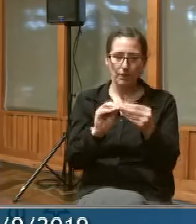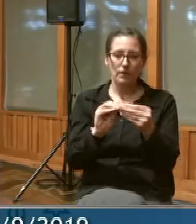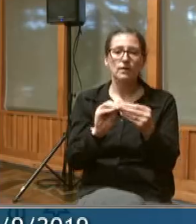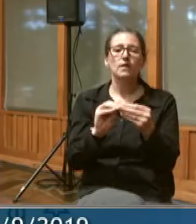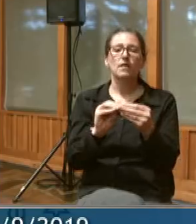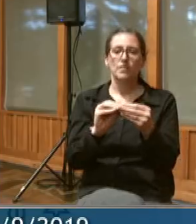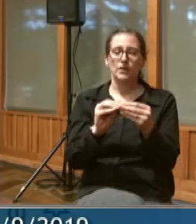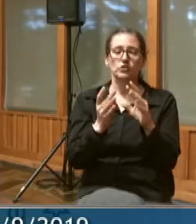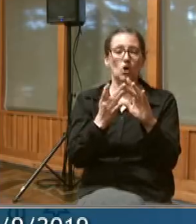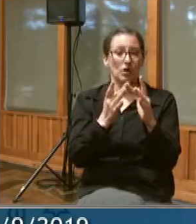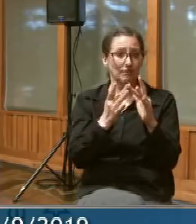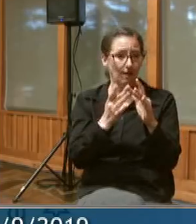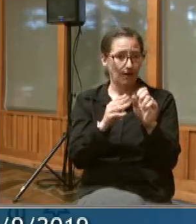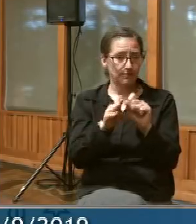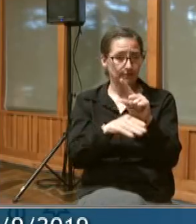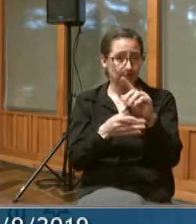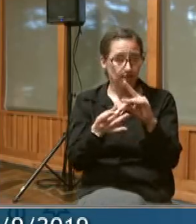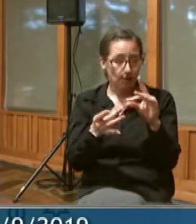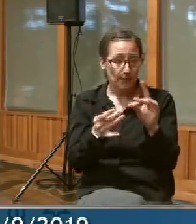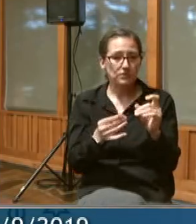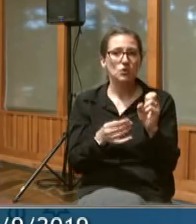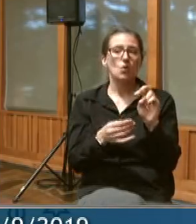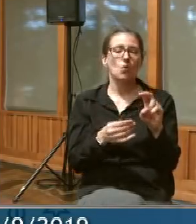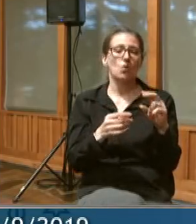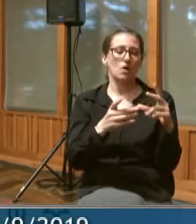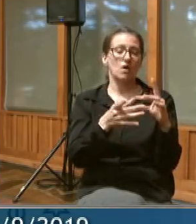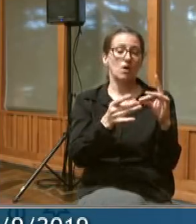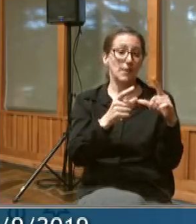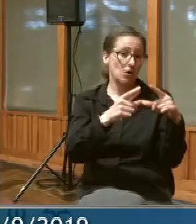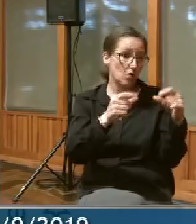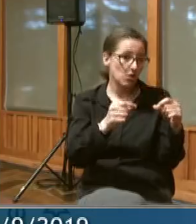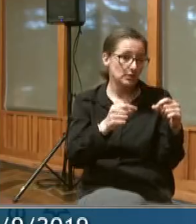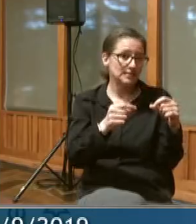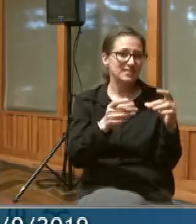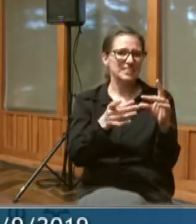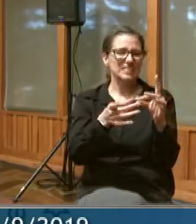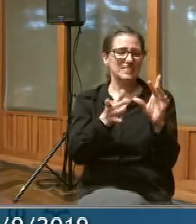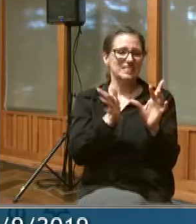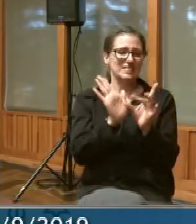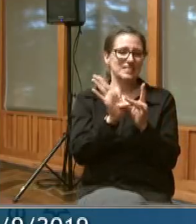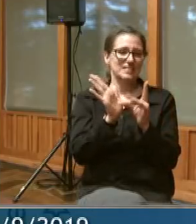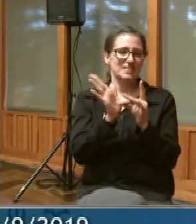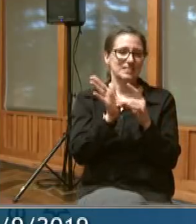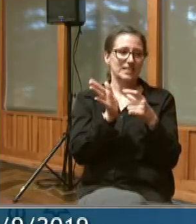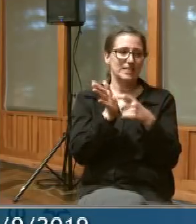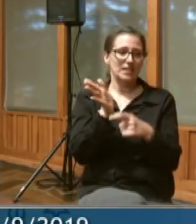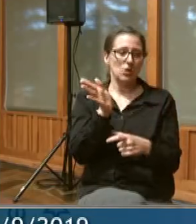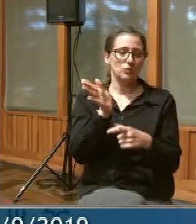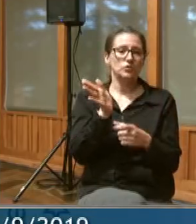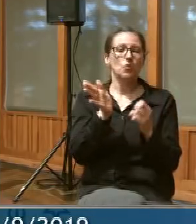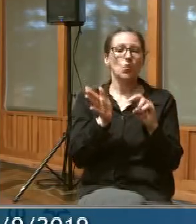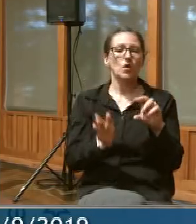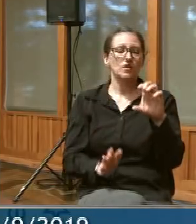RESPECTFULLY AND EVERYONE HAS A RIGHT TO FEEL SAFE. AGAIN, IF YOU DO NOT GET CALLED REMEMBER THERE'S ONLINE